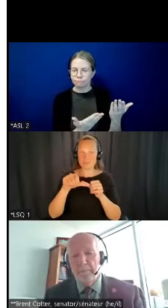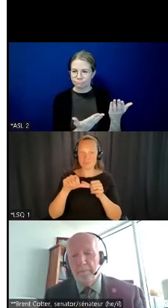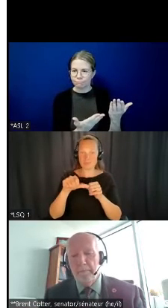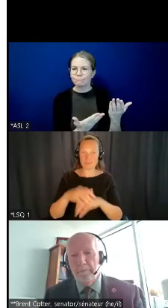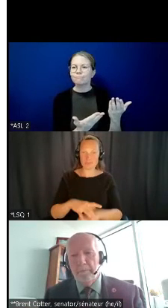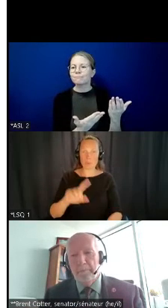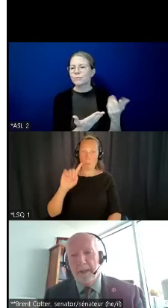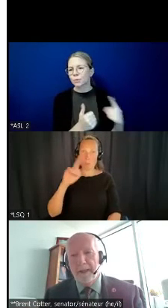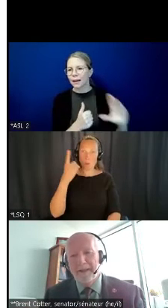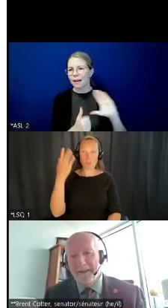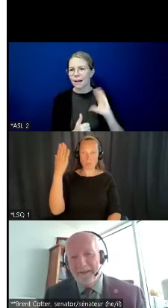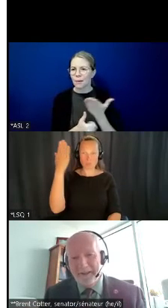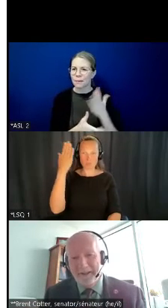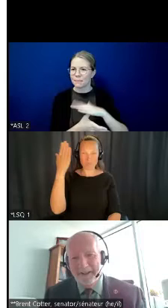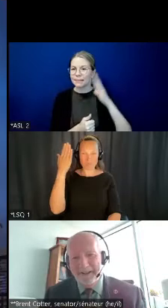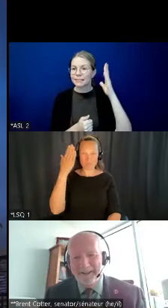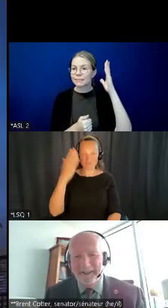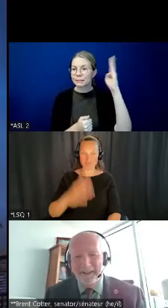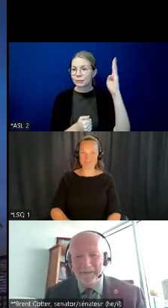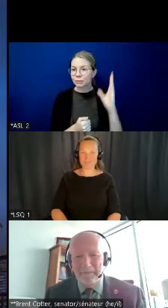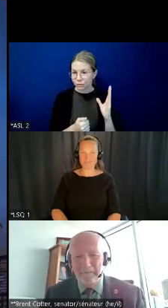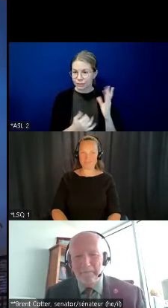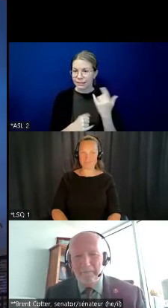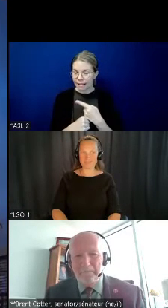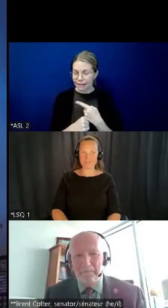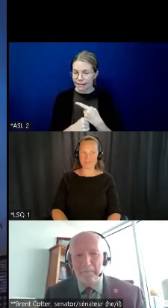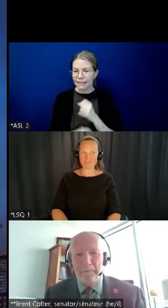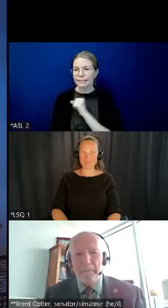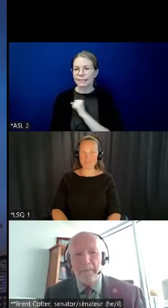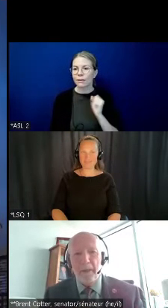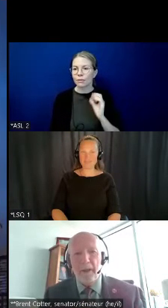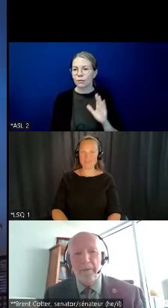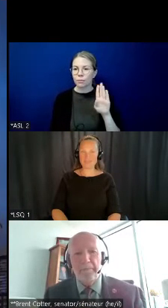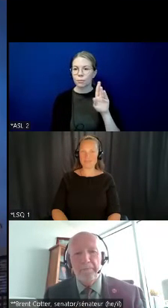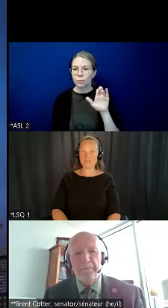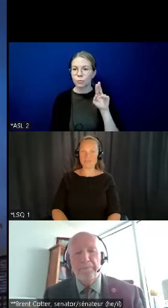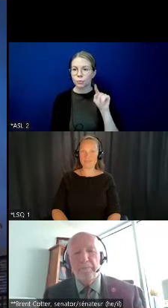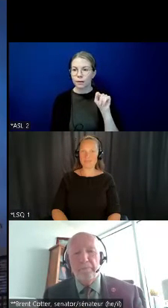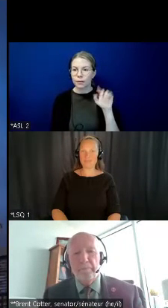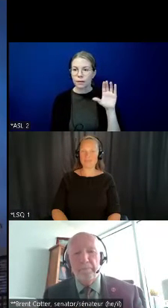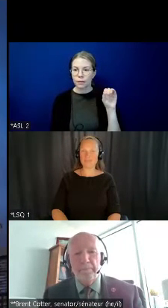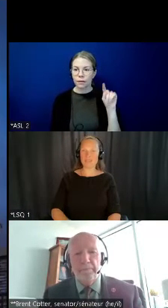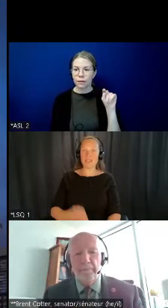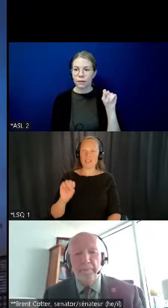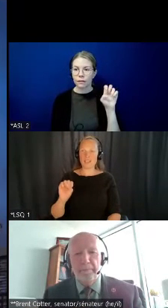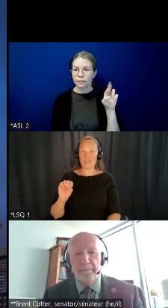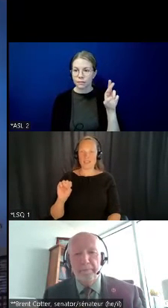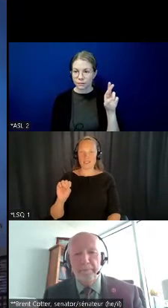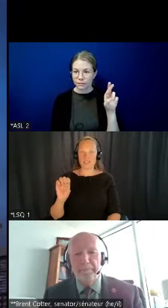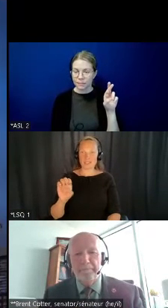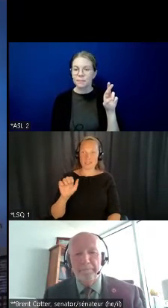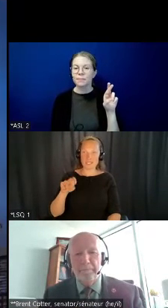BECAUSE WE'RE FOLLOWING WITH A PANEL DISCUSSION. SENATOR BRENT COTTER, WHO I AM SO DELIGHTED